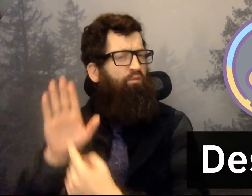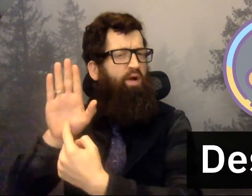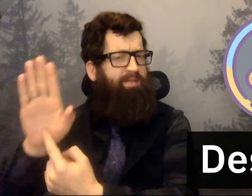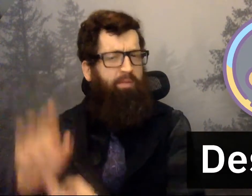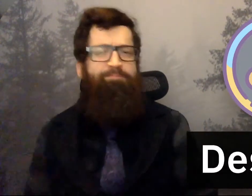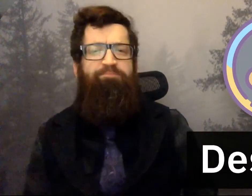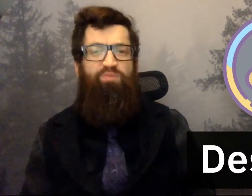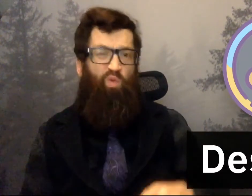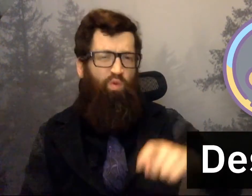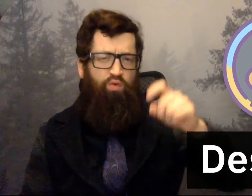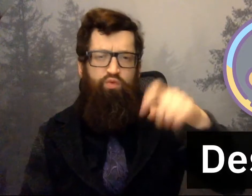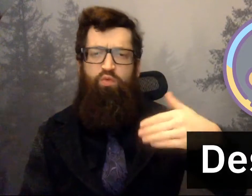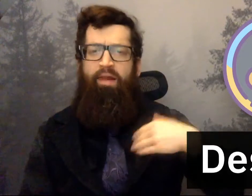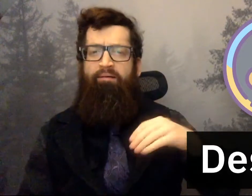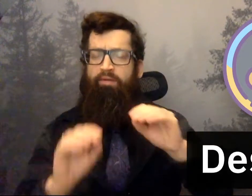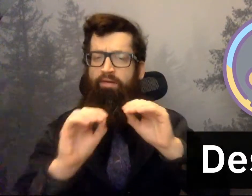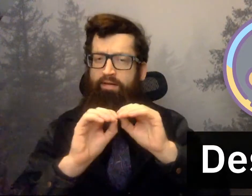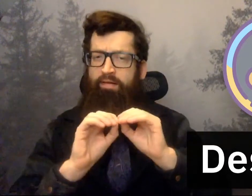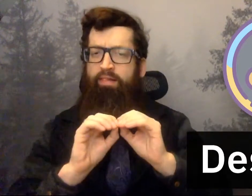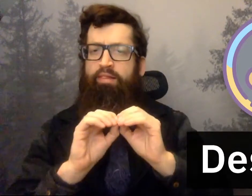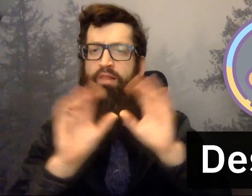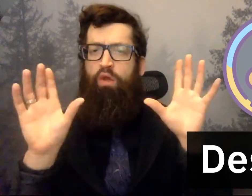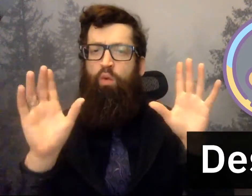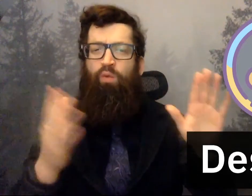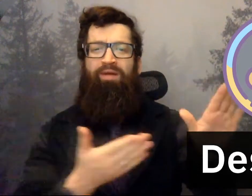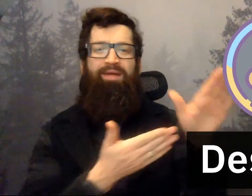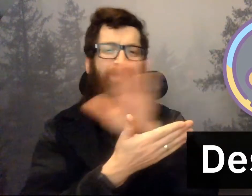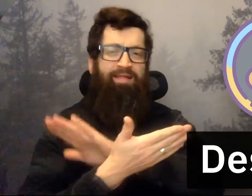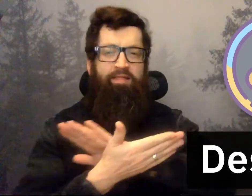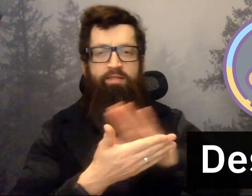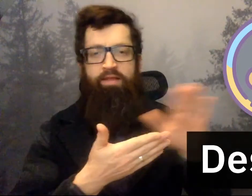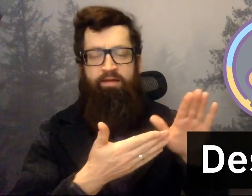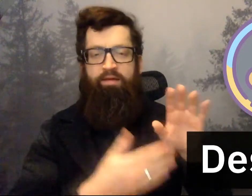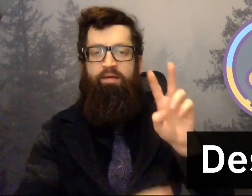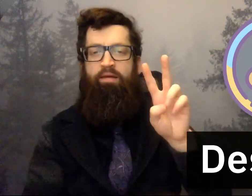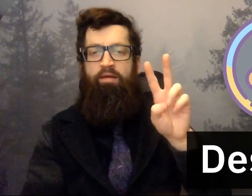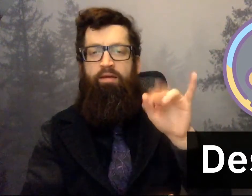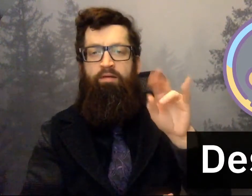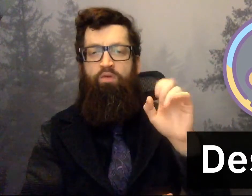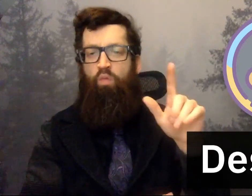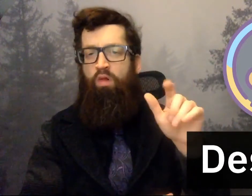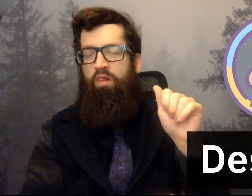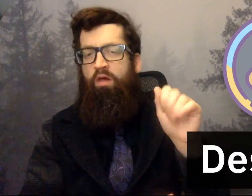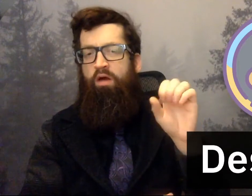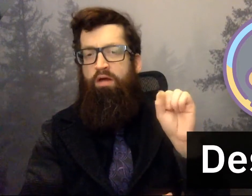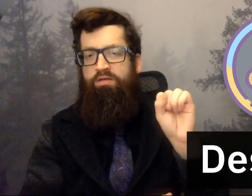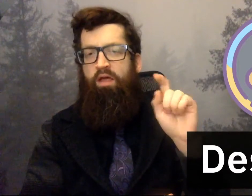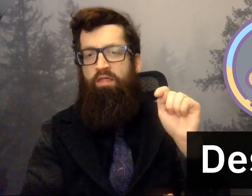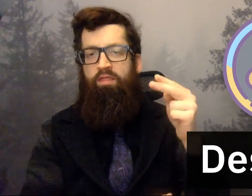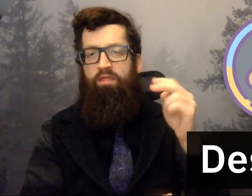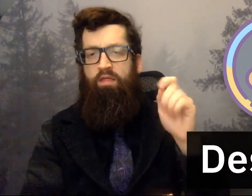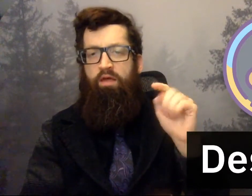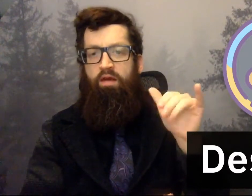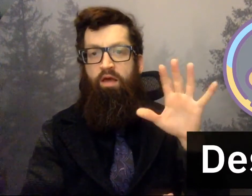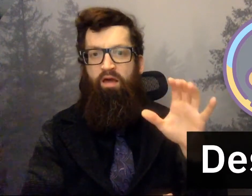For example, you need a clear, clean visual aesthetic.